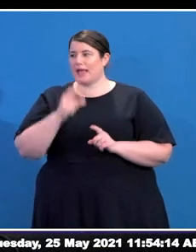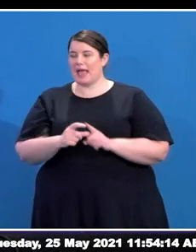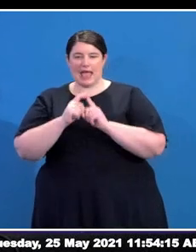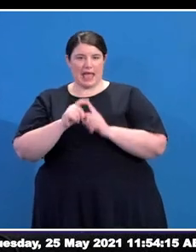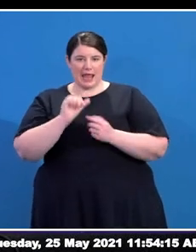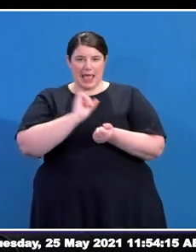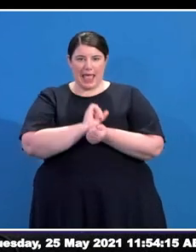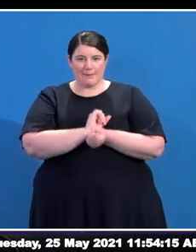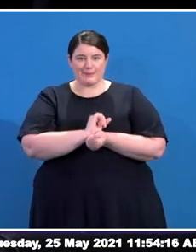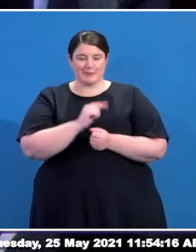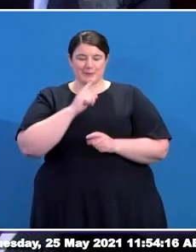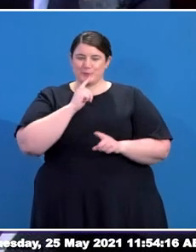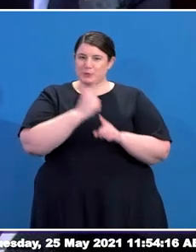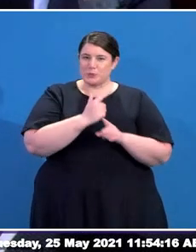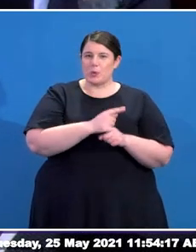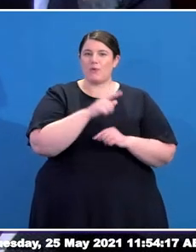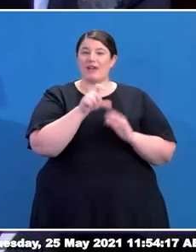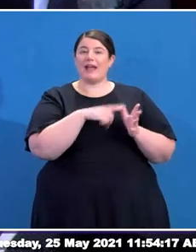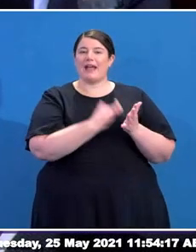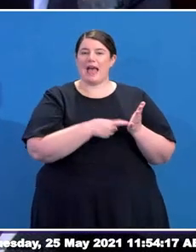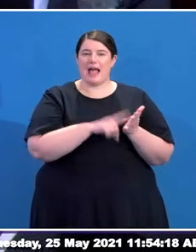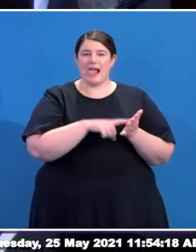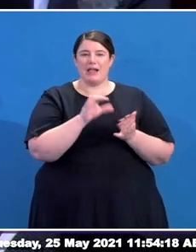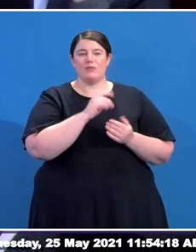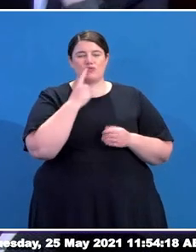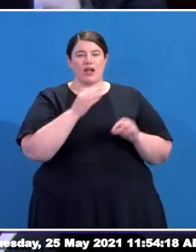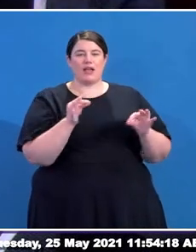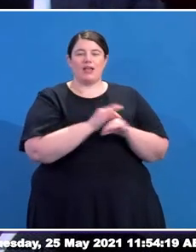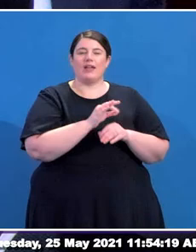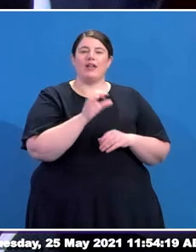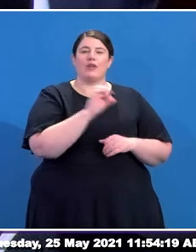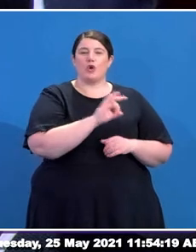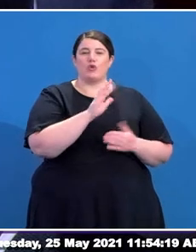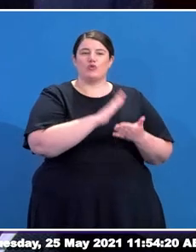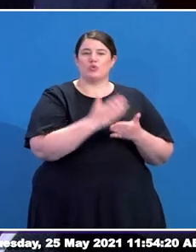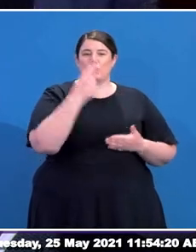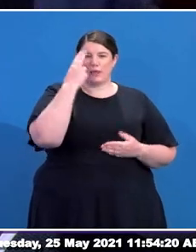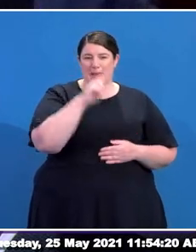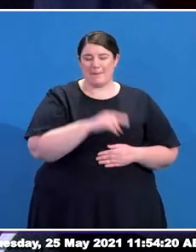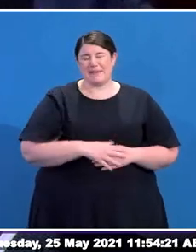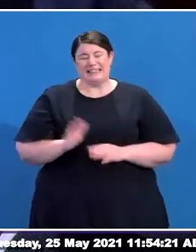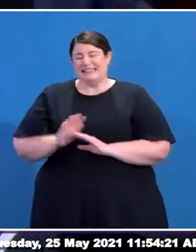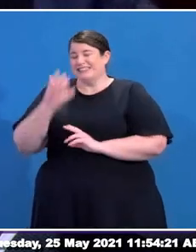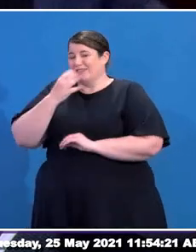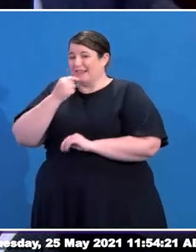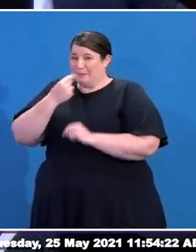of just referring to him as Carl. But let's try our best to do that. Sorry. I'm a bit nervous here. (CROSSTALK)